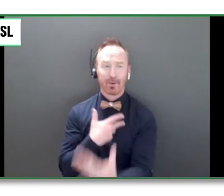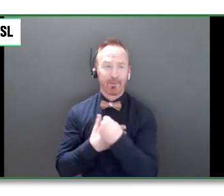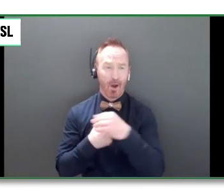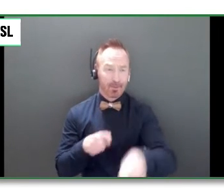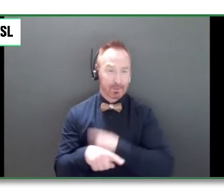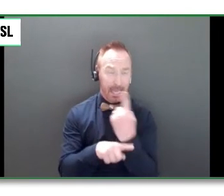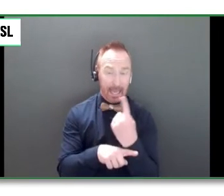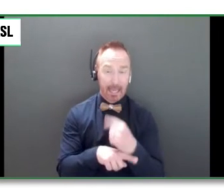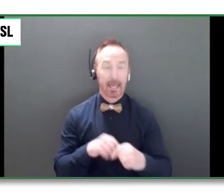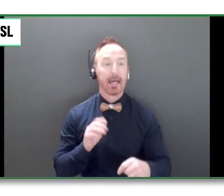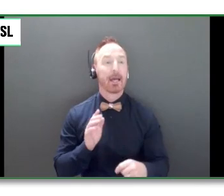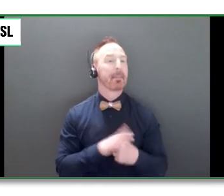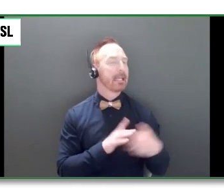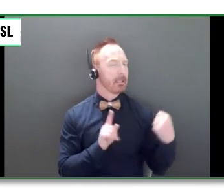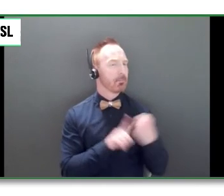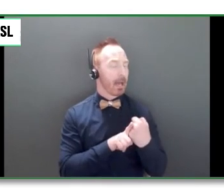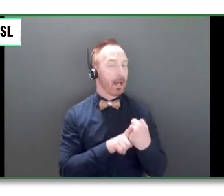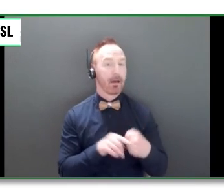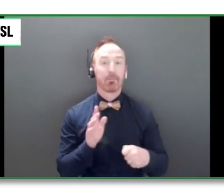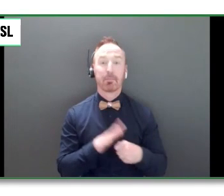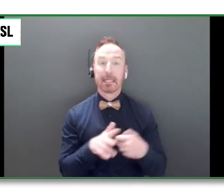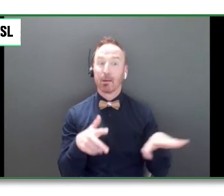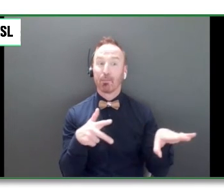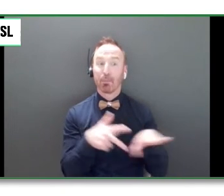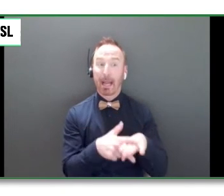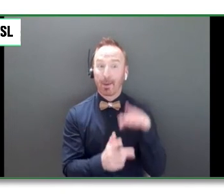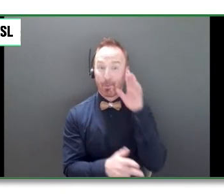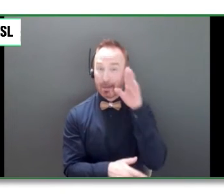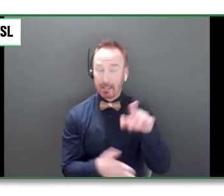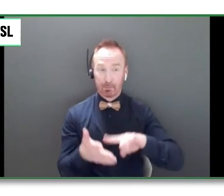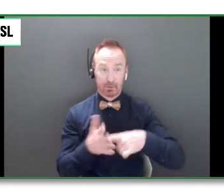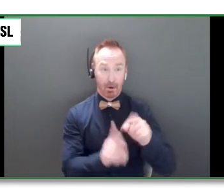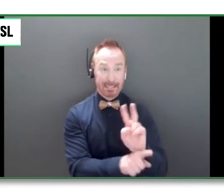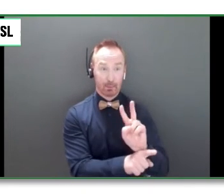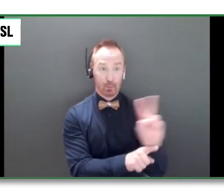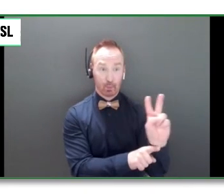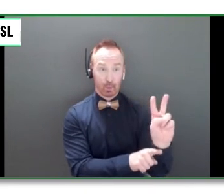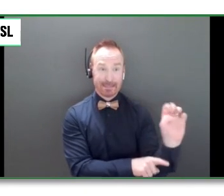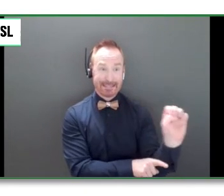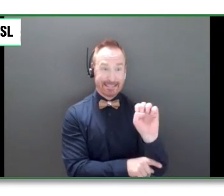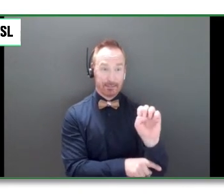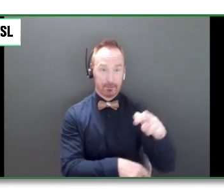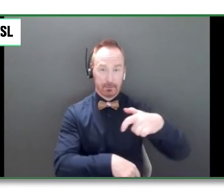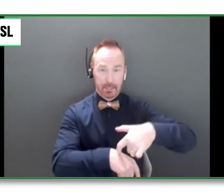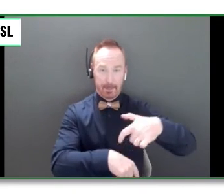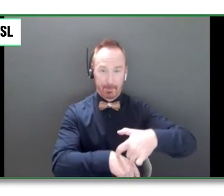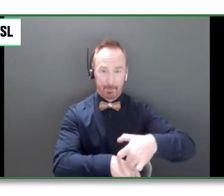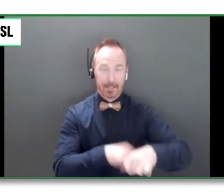short break now and our next session will start at 2 p.m Eastern Standard Time. See you all soon.